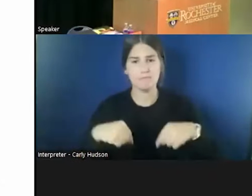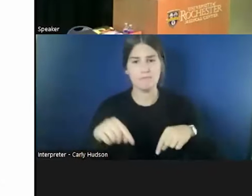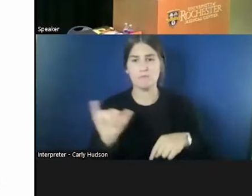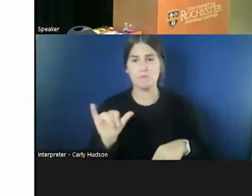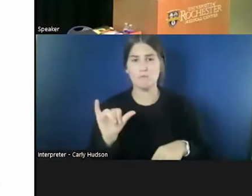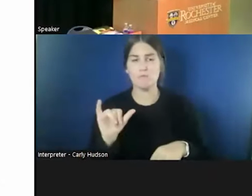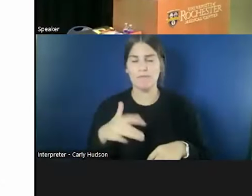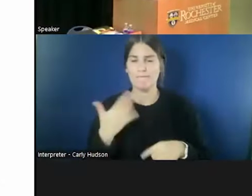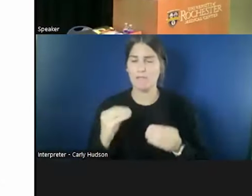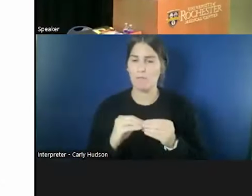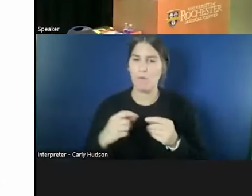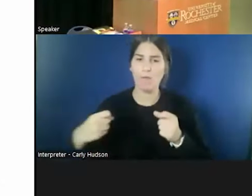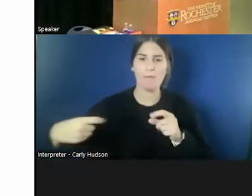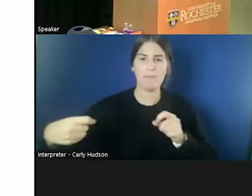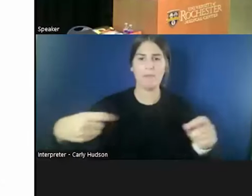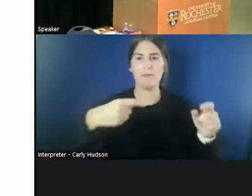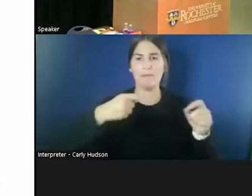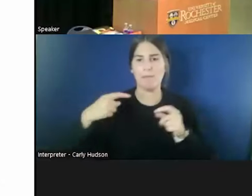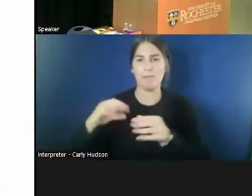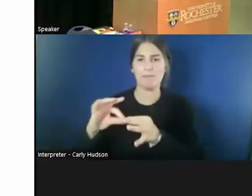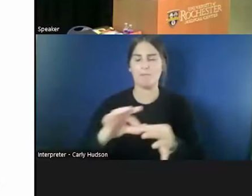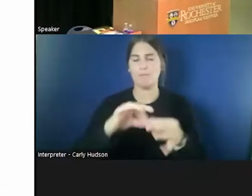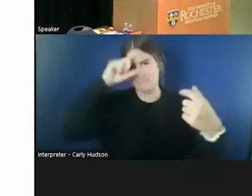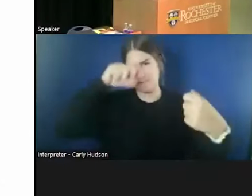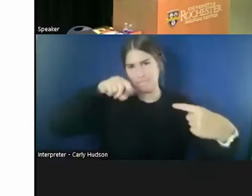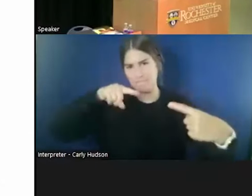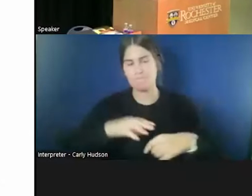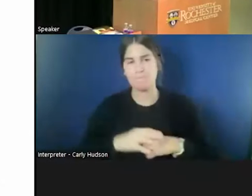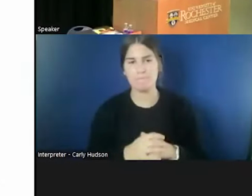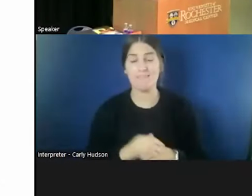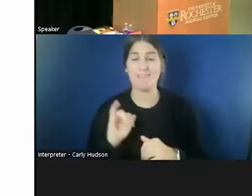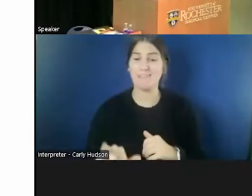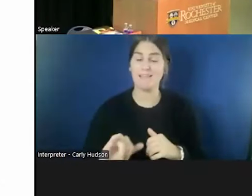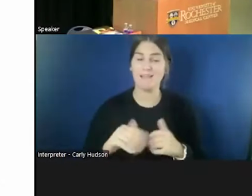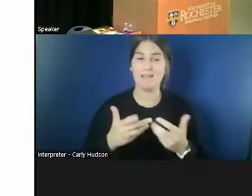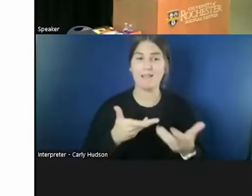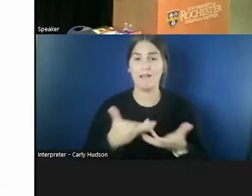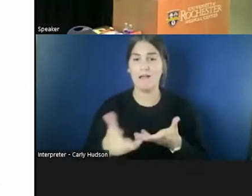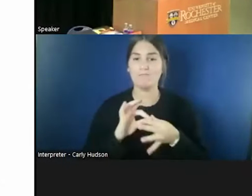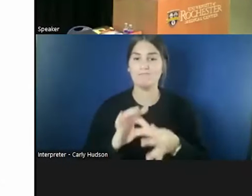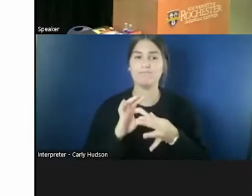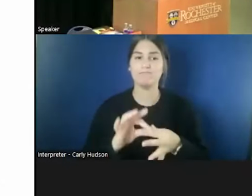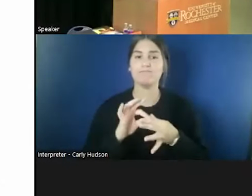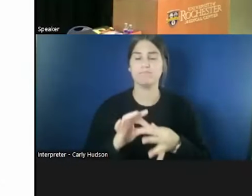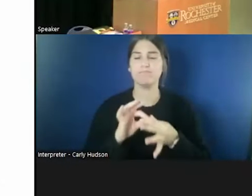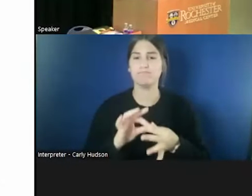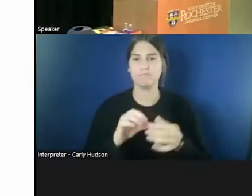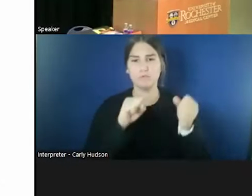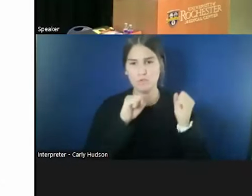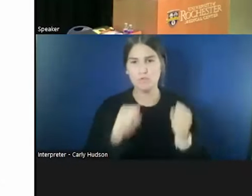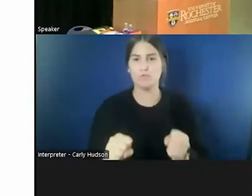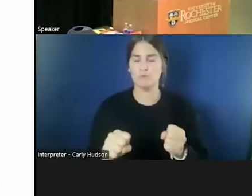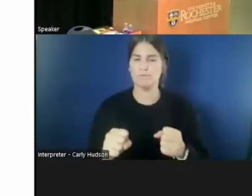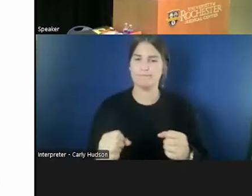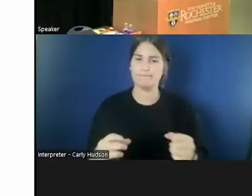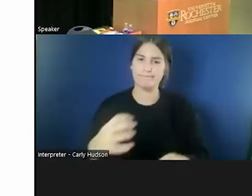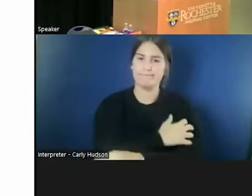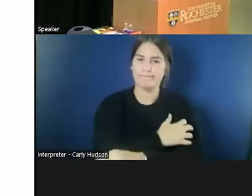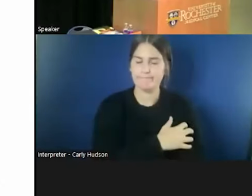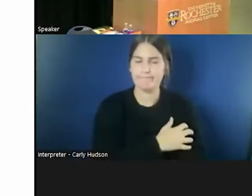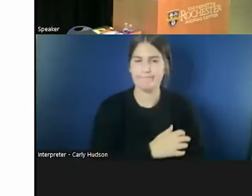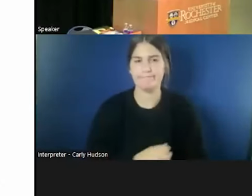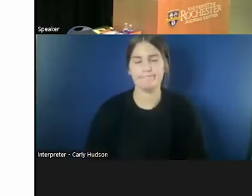relate to them it makes that interaction and that um relationship so much more strengthened by that